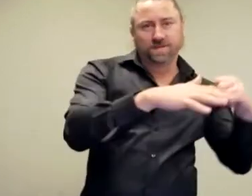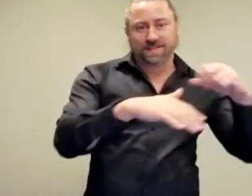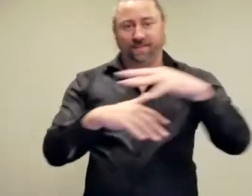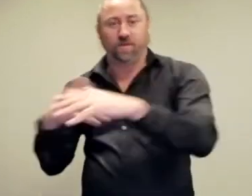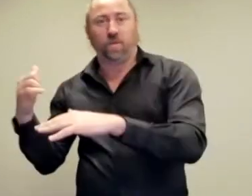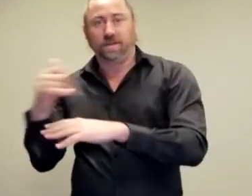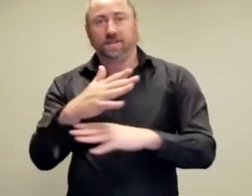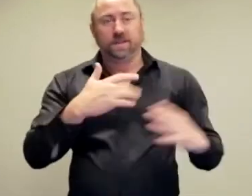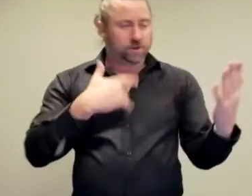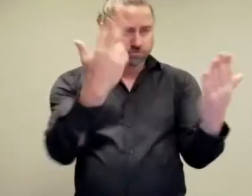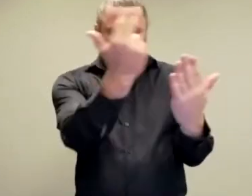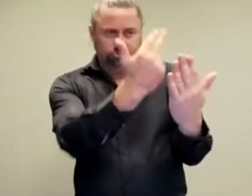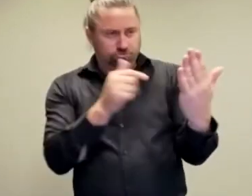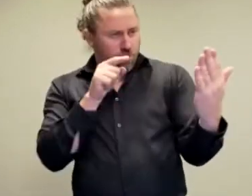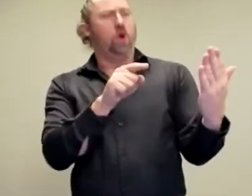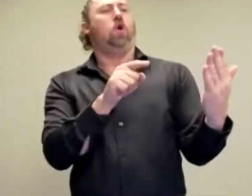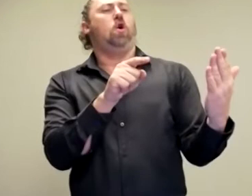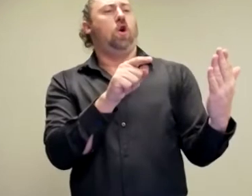change the evolution of subsequent bodies.